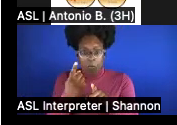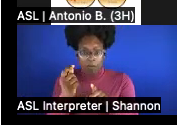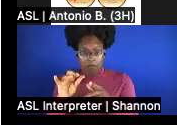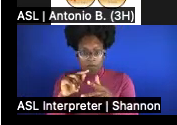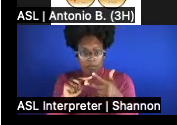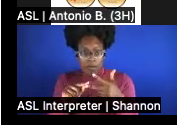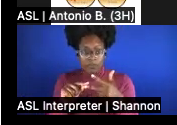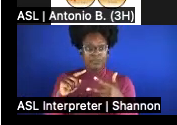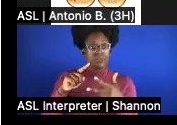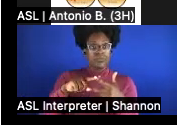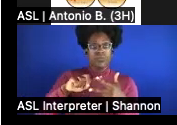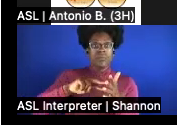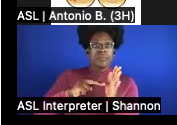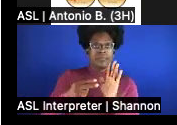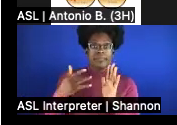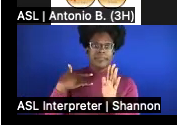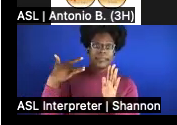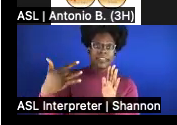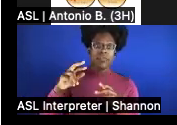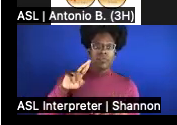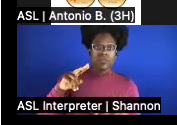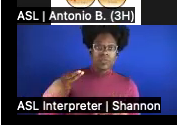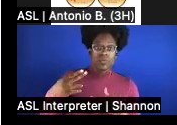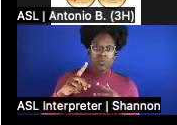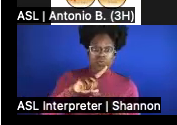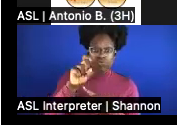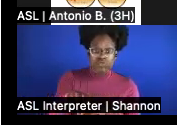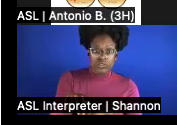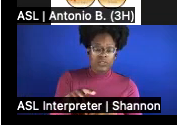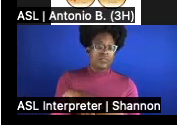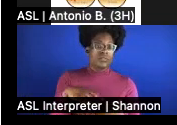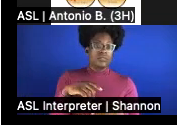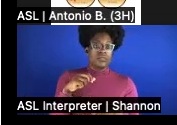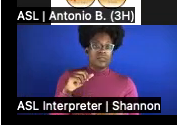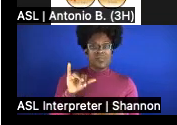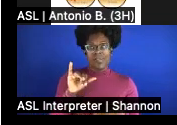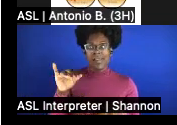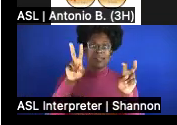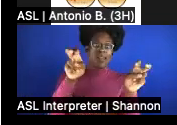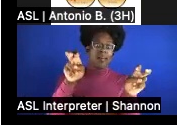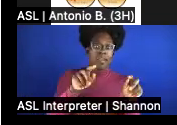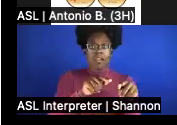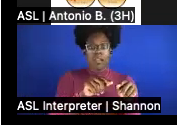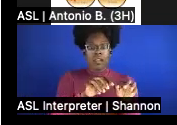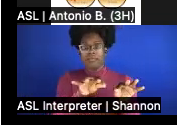"Add a topic sentence, question mark?" There were genuine questions as well, such as, "What do you